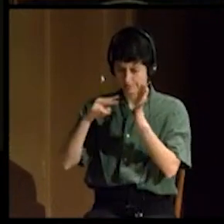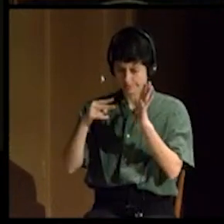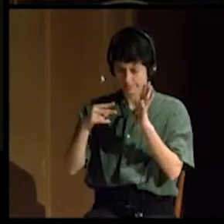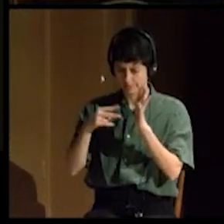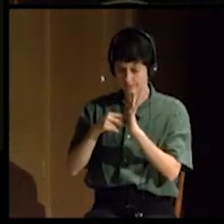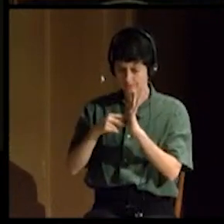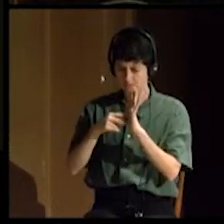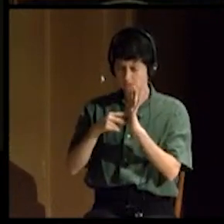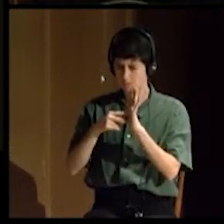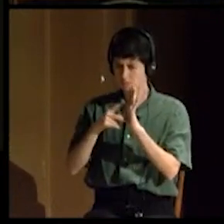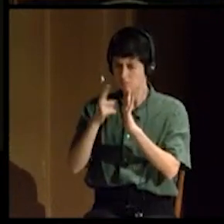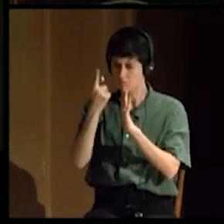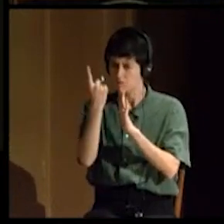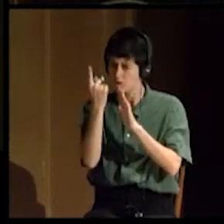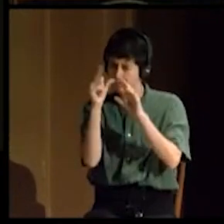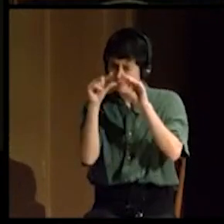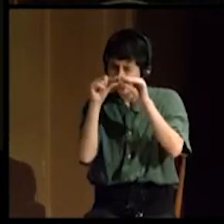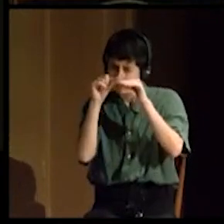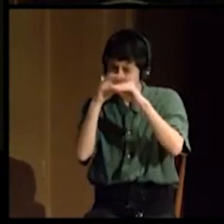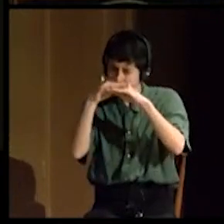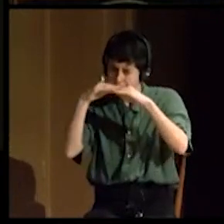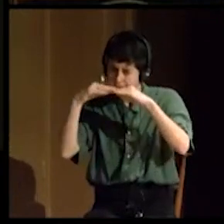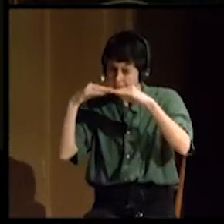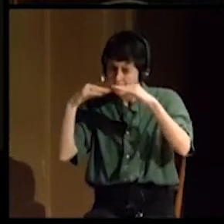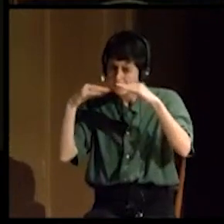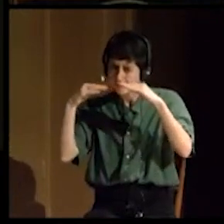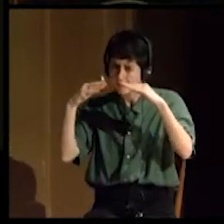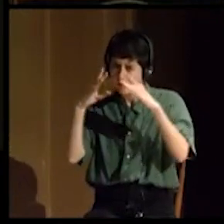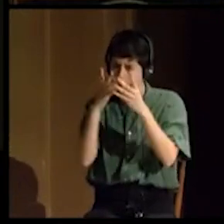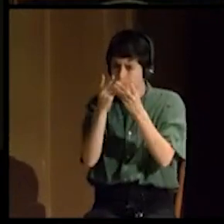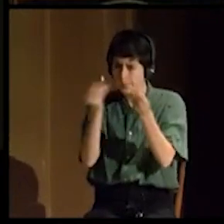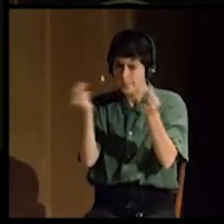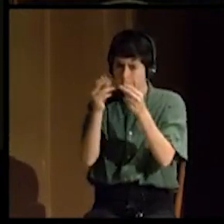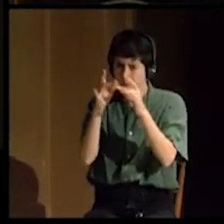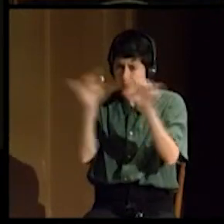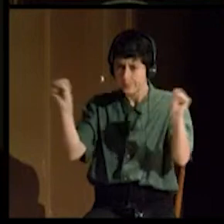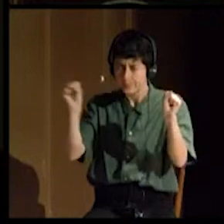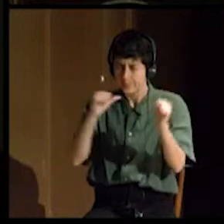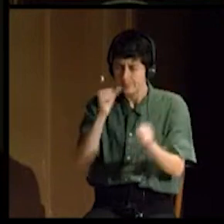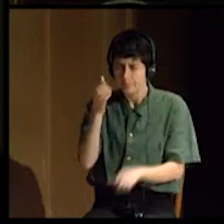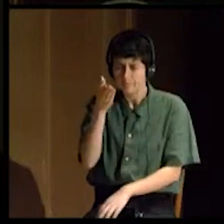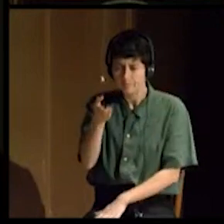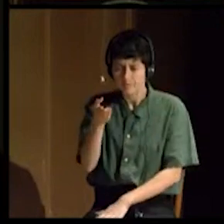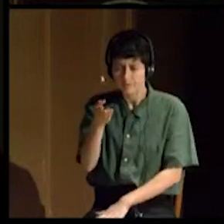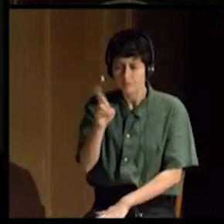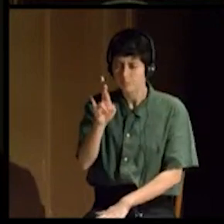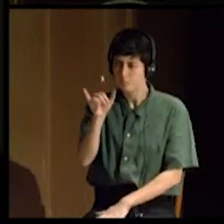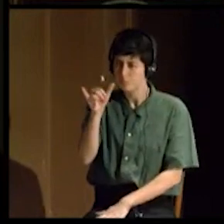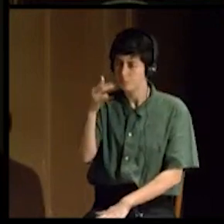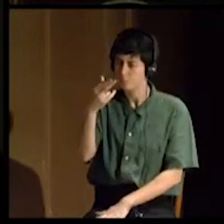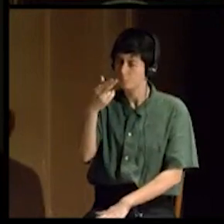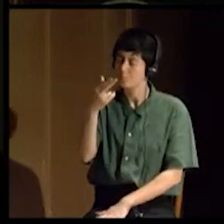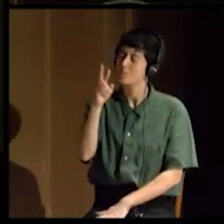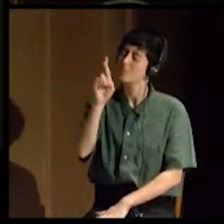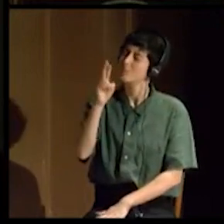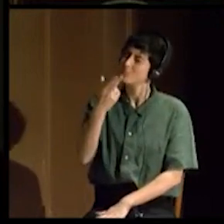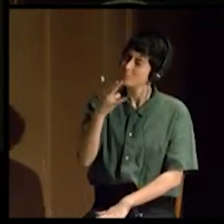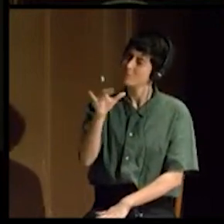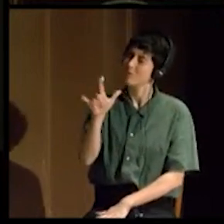a rhyolitic layer, a layer that's composed of greater than 70 weight percent silica. So my question for this talk is why does